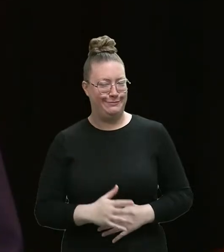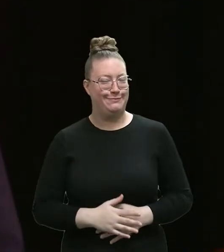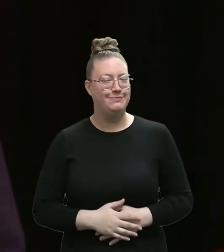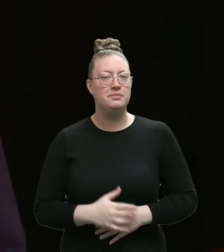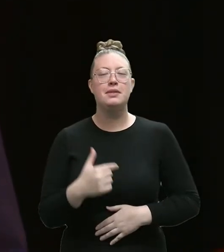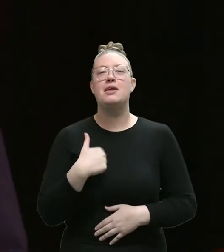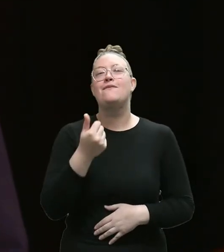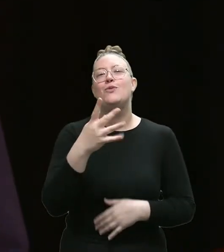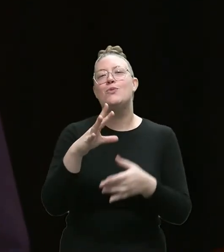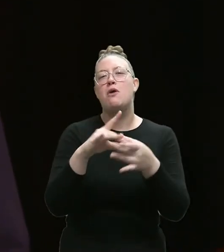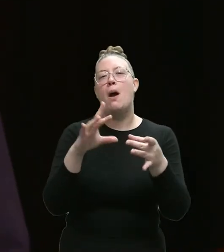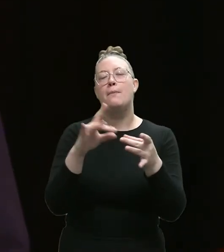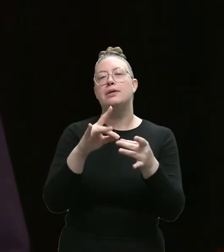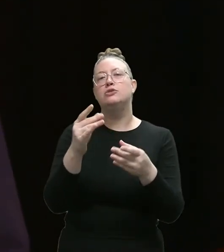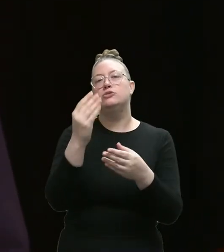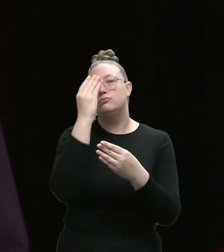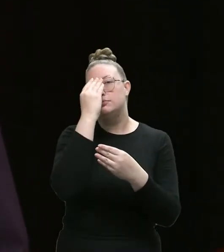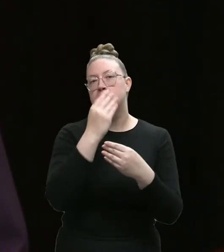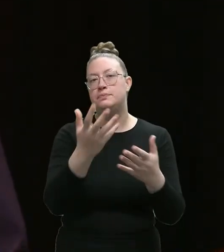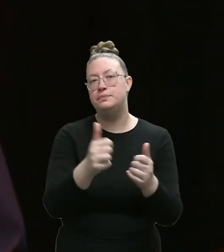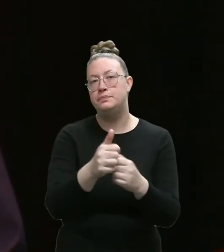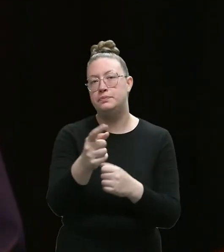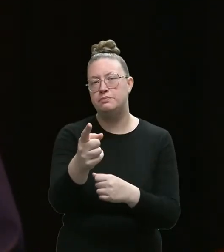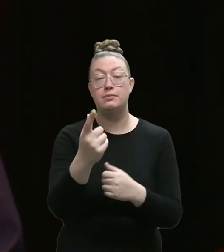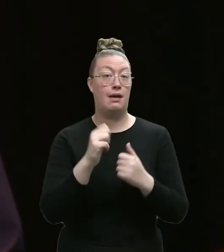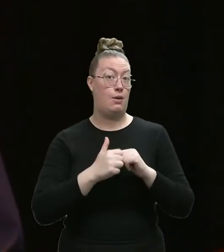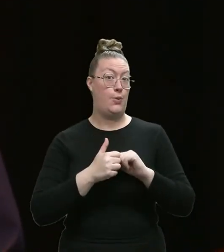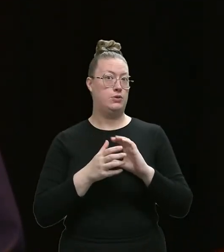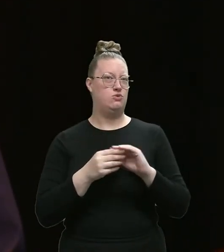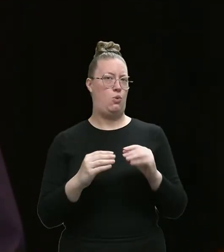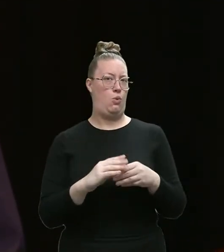representing the Idaho state board of education, Debbie.